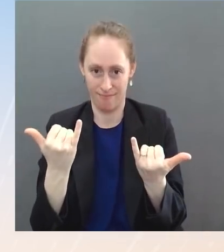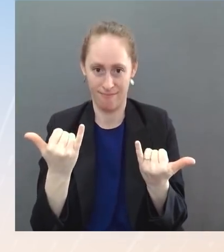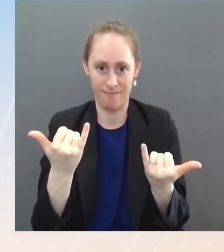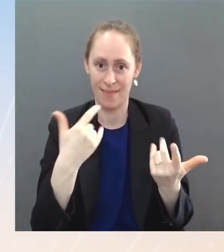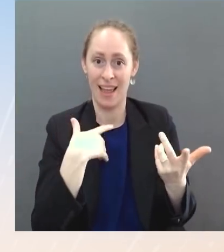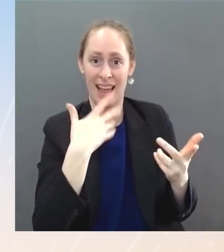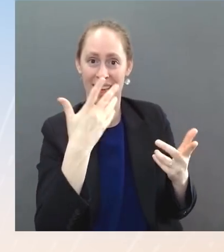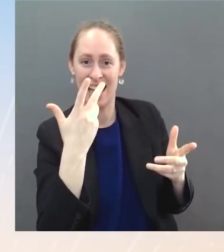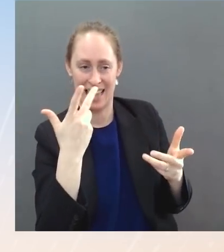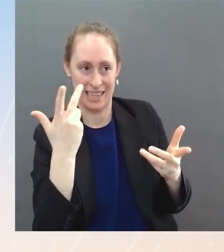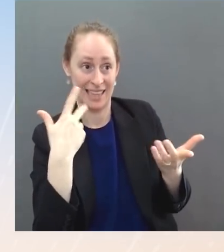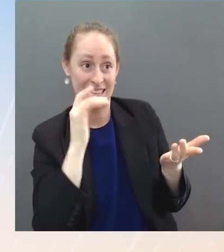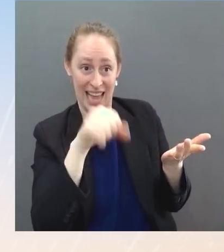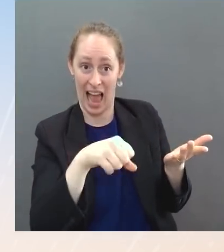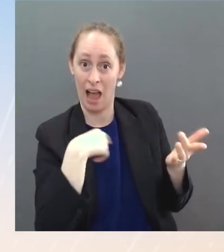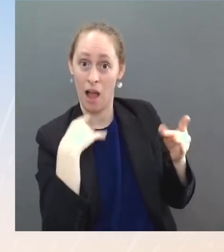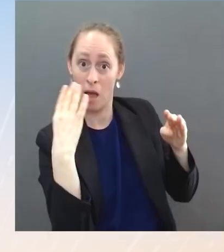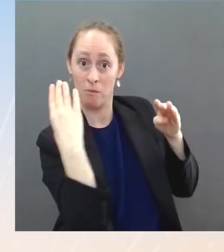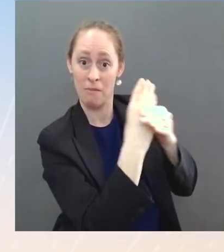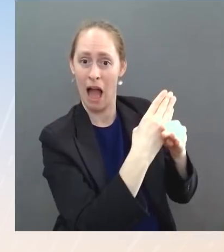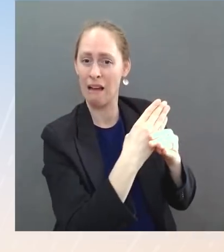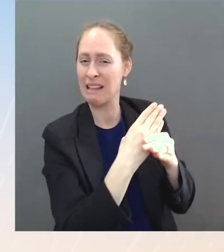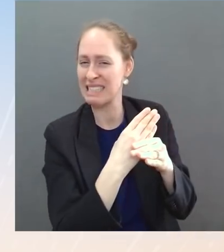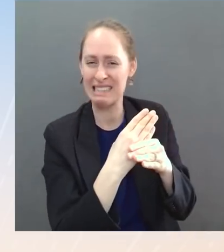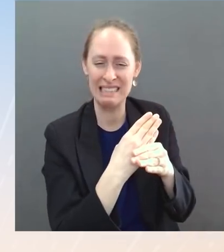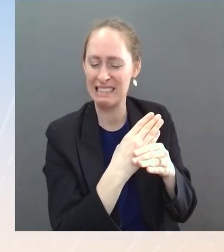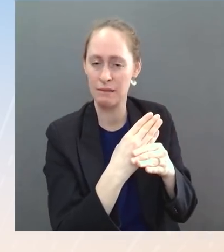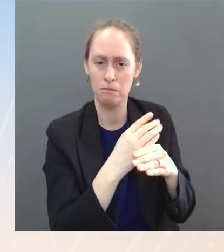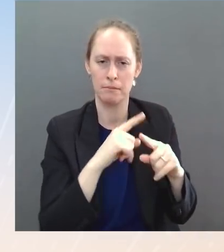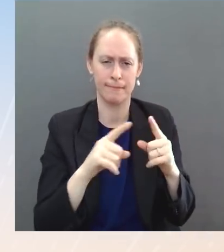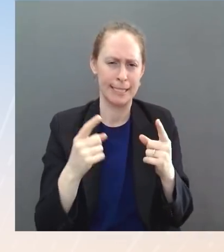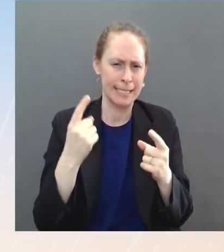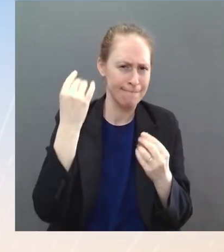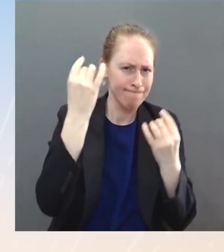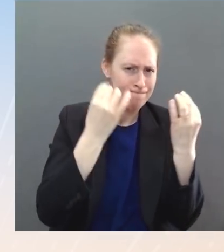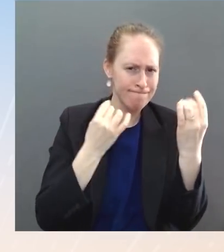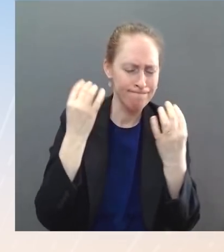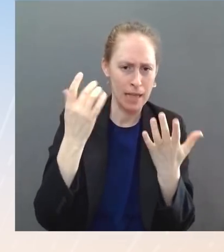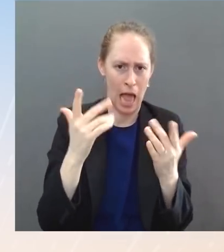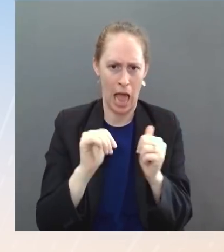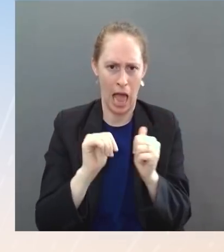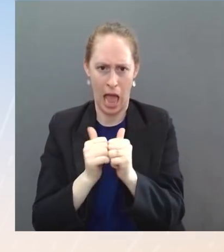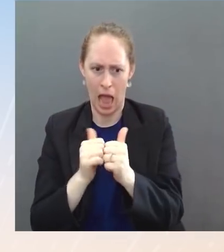and I'm not going to prejudge what solution would be applied here or what forum or venue would be applied here.